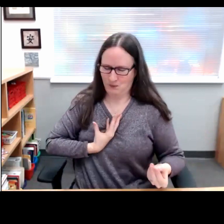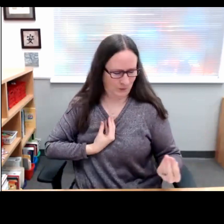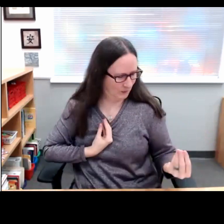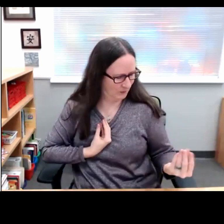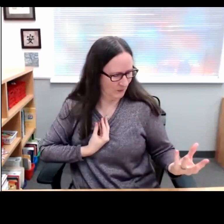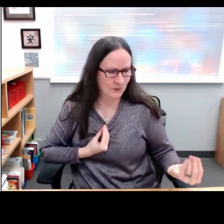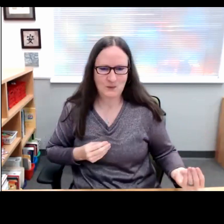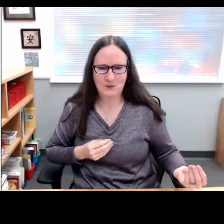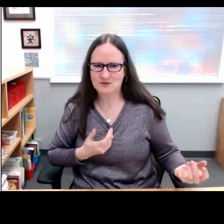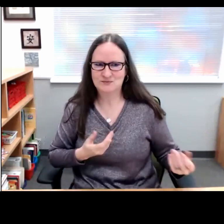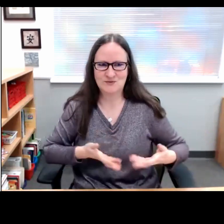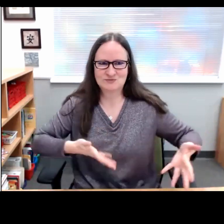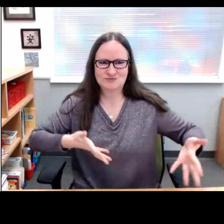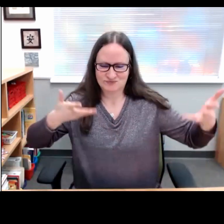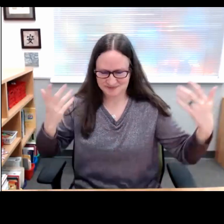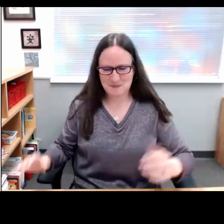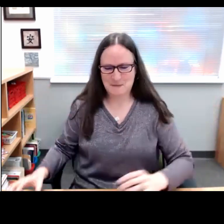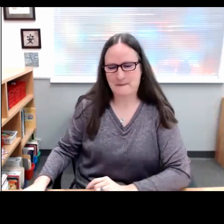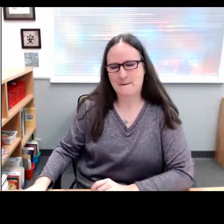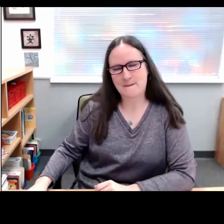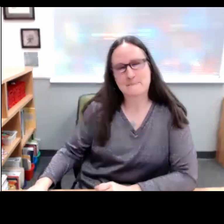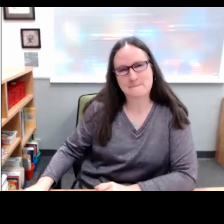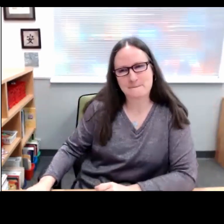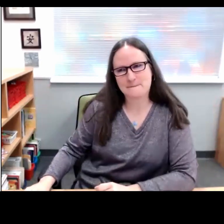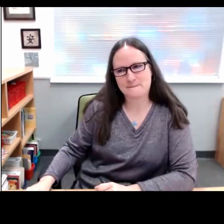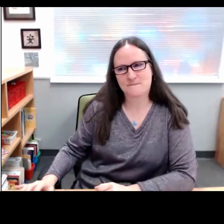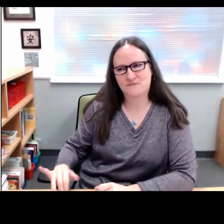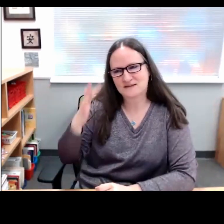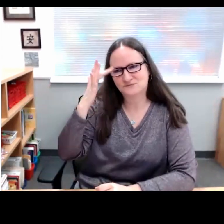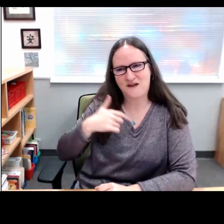for interacting with deaf children, you can instill that type of love in them.